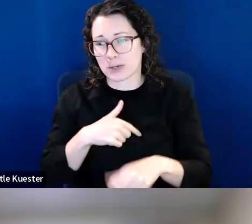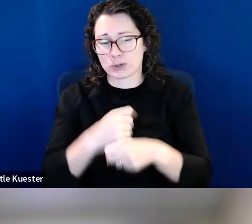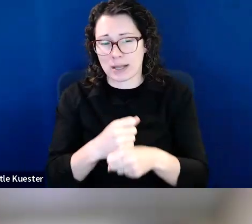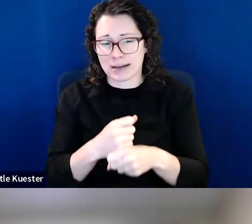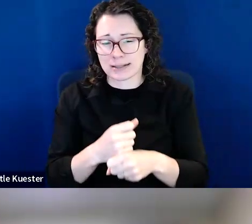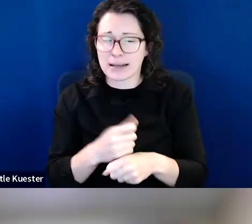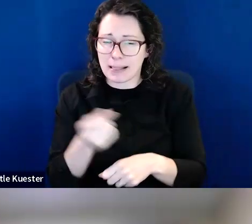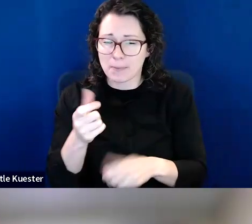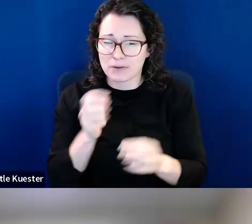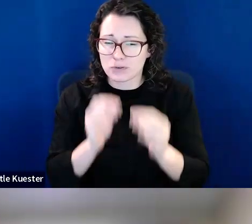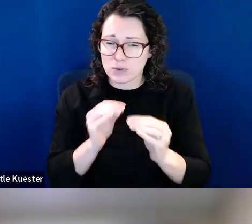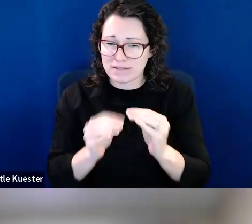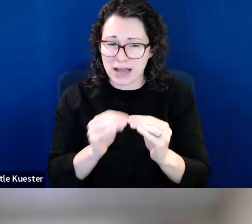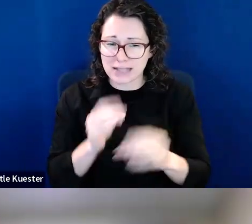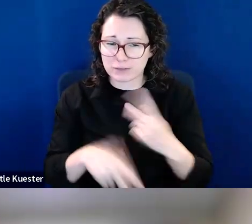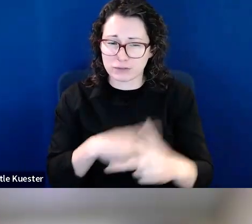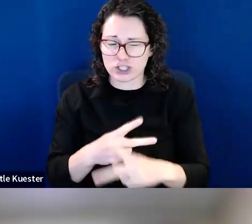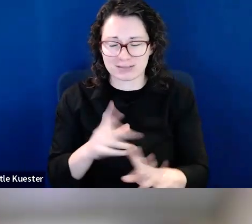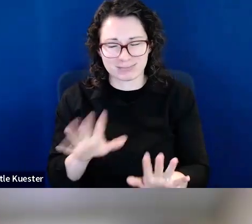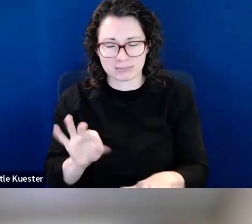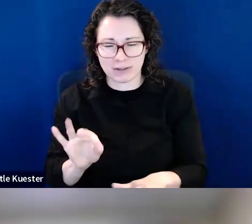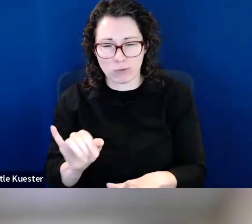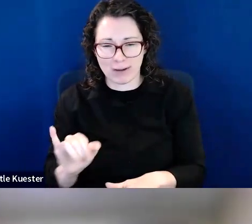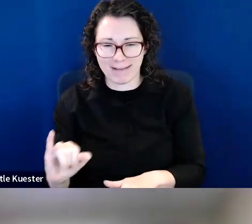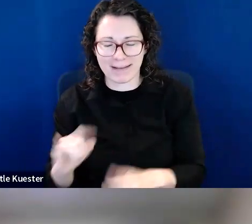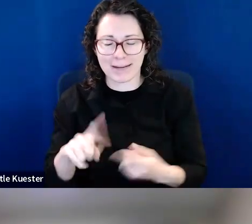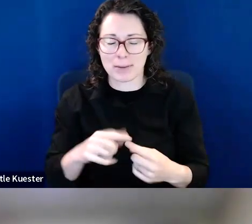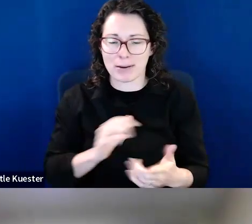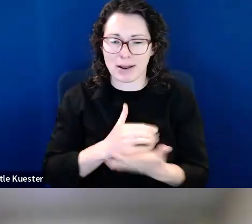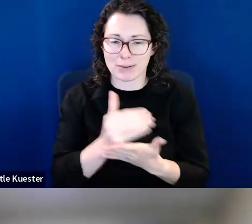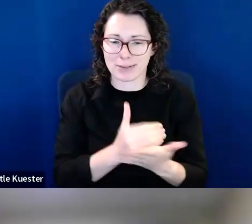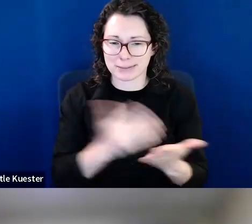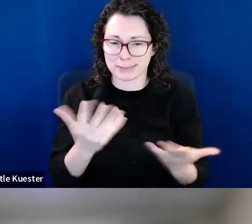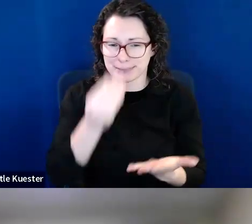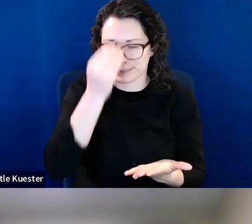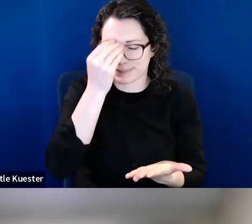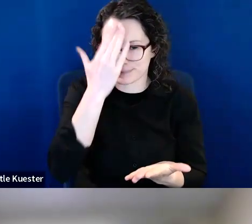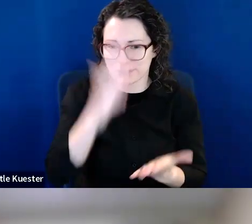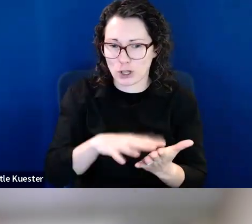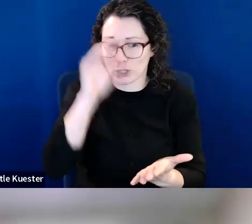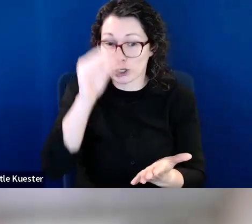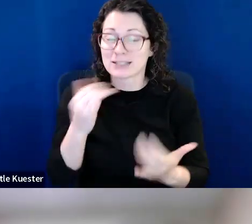revised version just as an FYI on again lessons learned that is currently being peer reviewed by